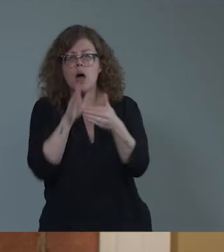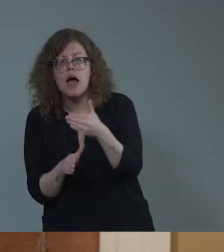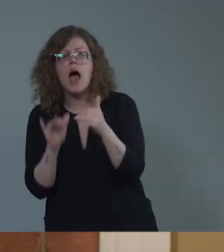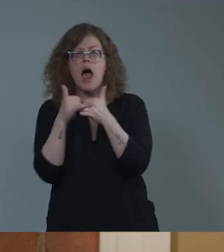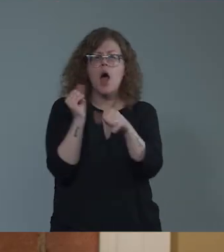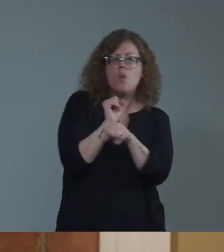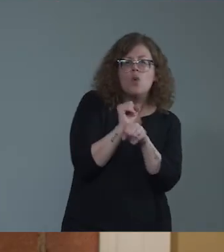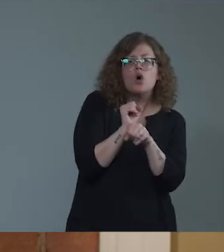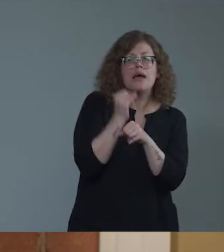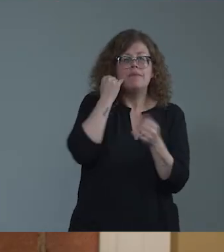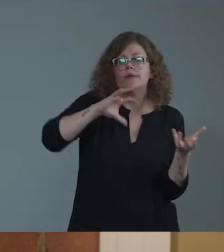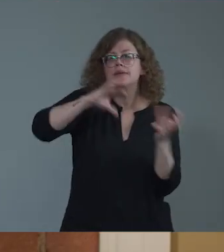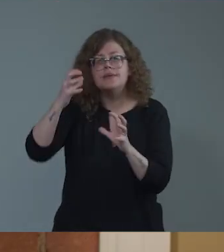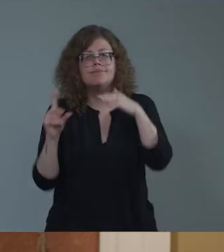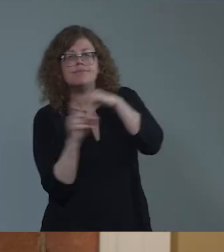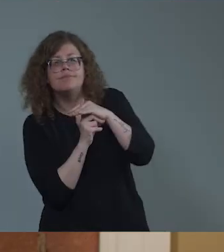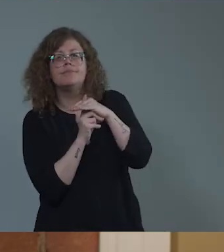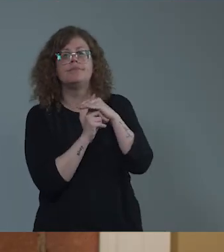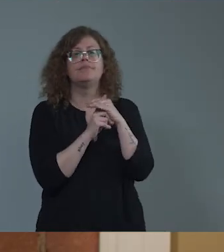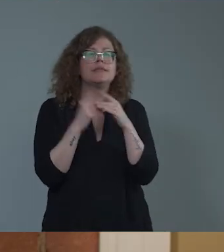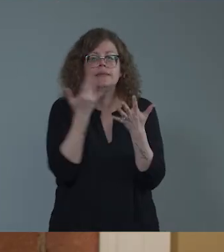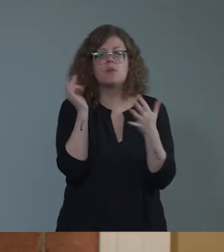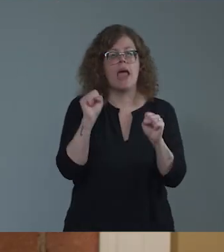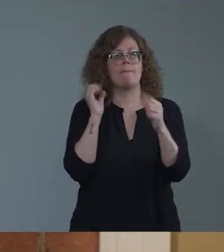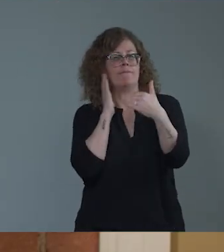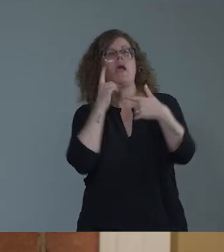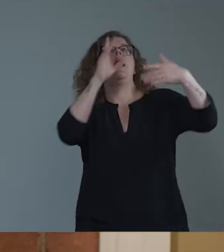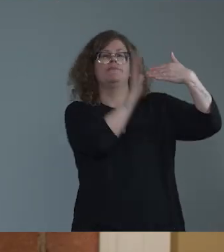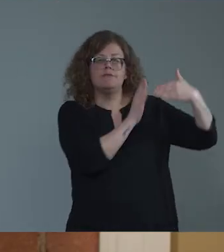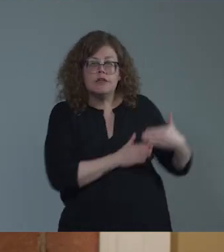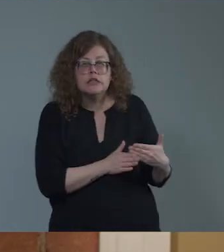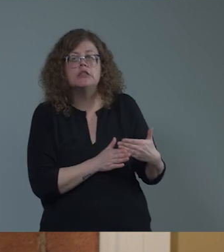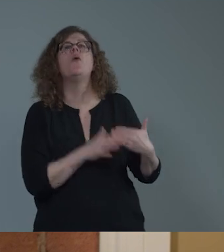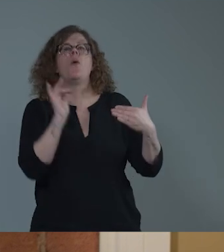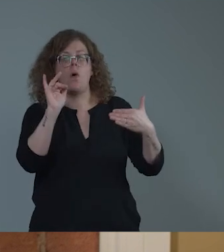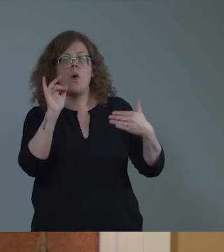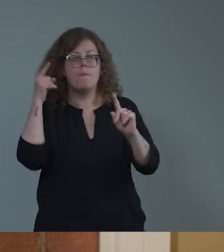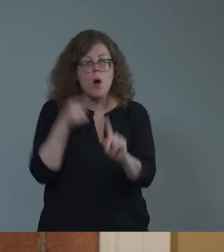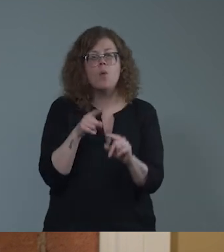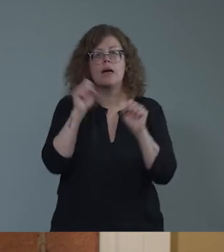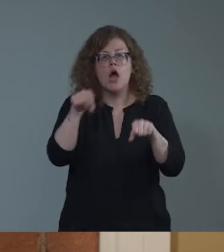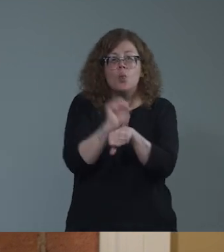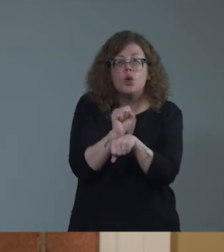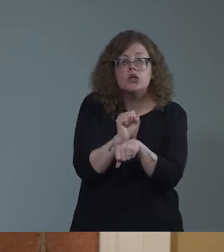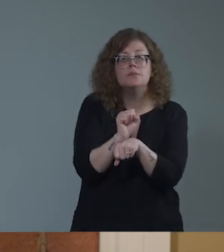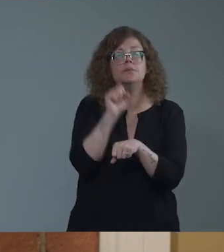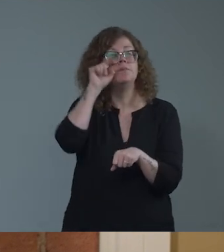So having an exit clause if conditions, goals, milestones aren't being met, is actually very helpful when you get to the point